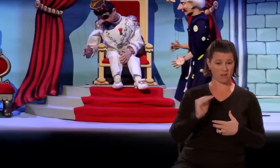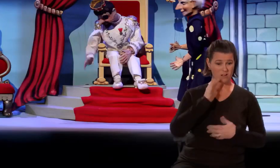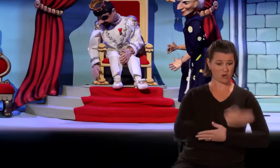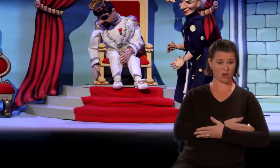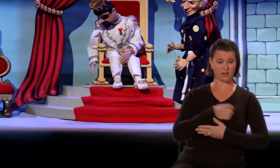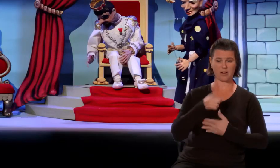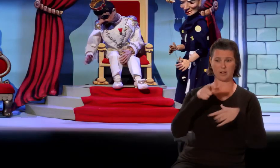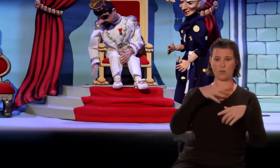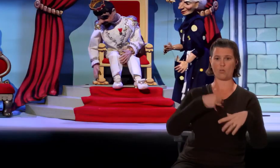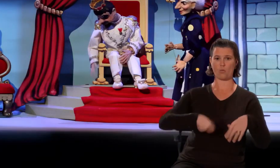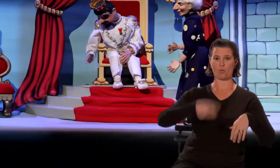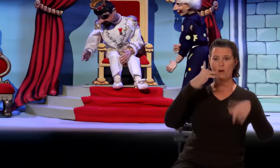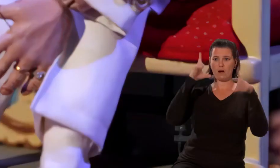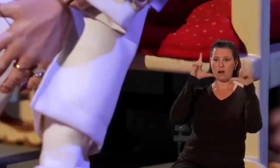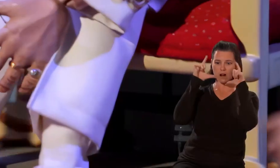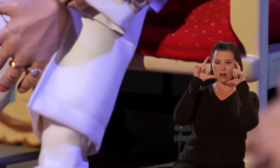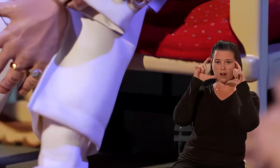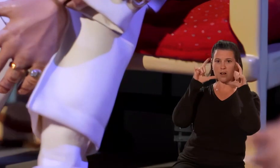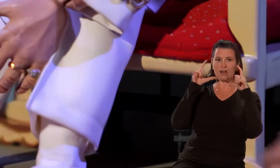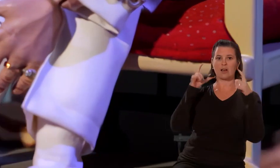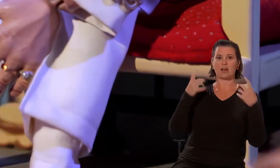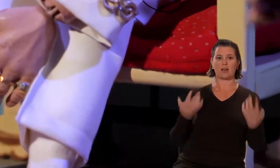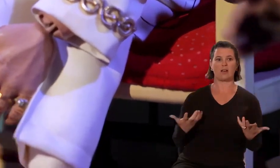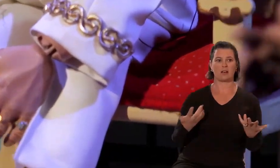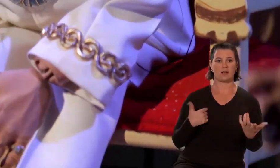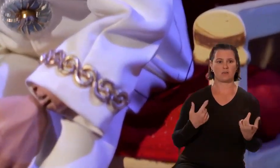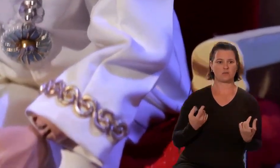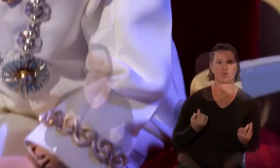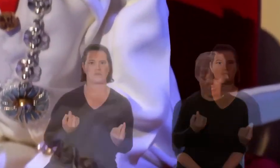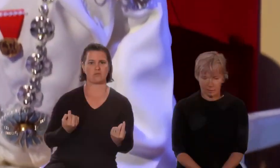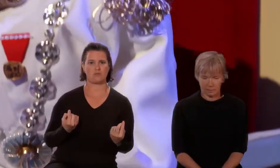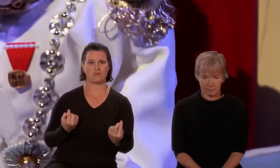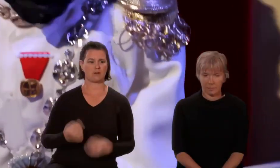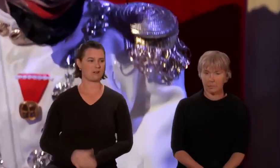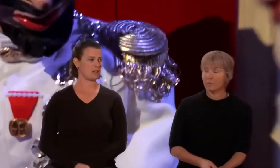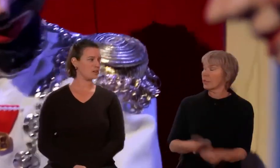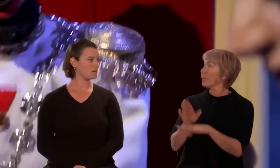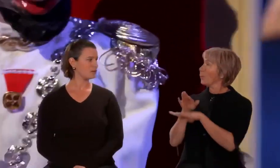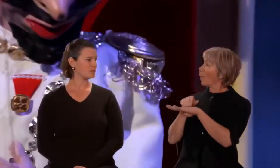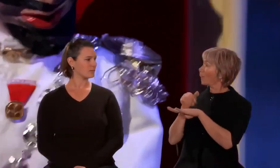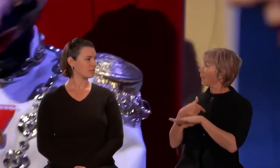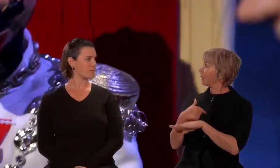and that he expected the Royal Wizard to get it. [wizard] You called for me, Your Majesty? [King] Ah, yes, yes.